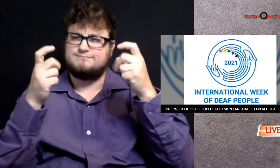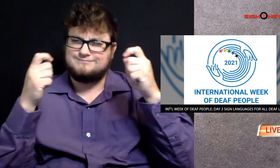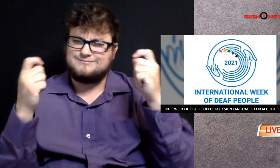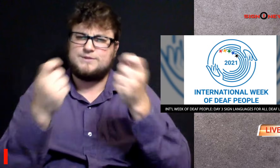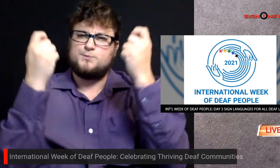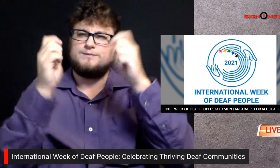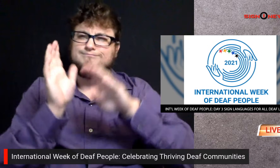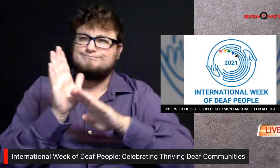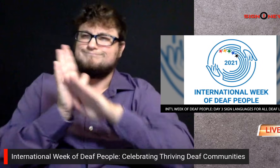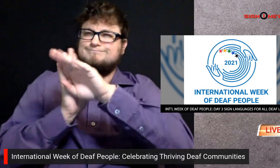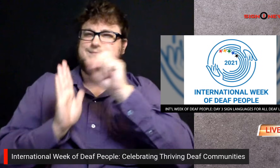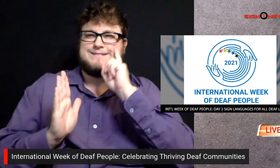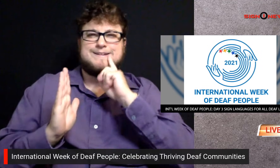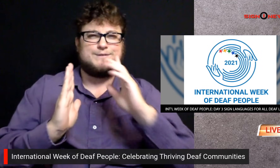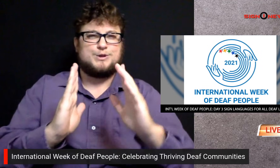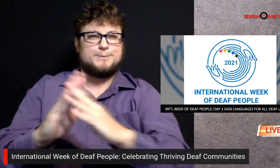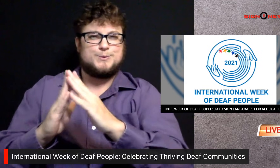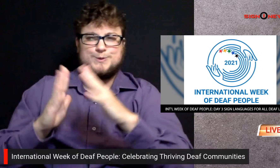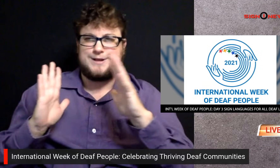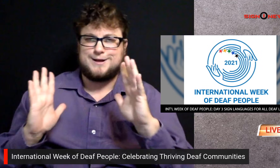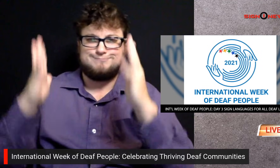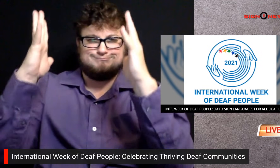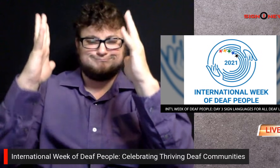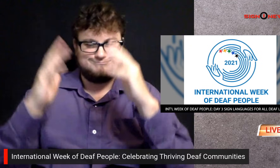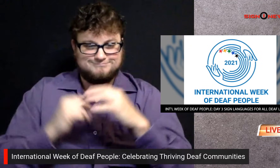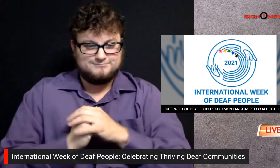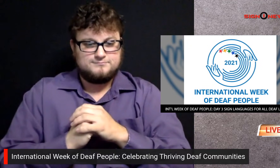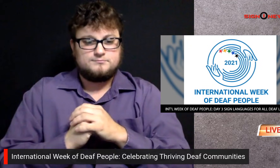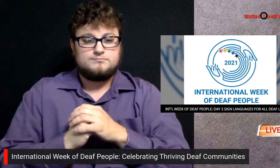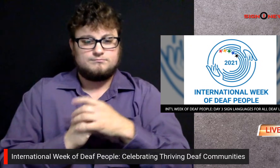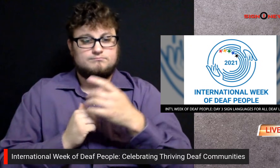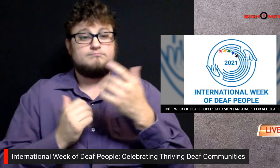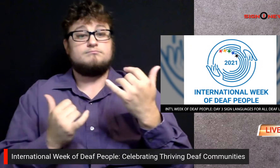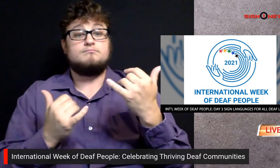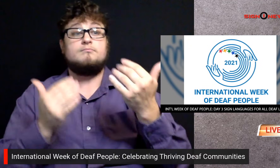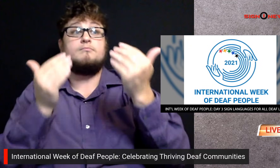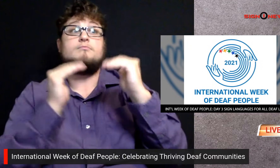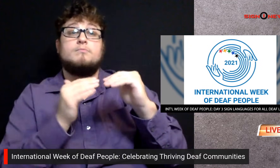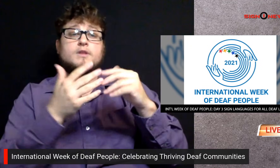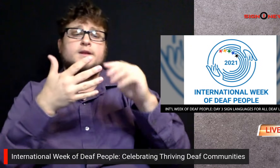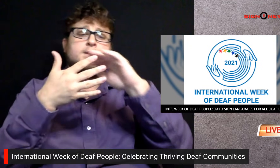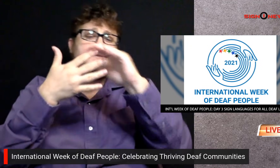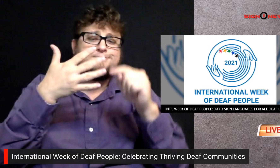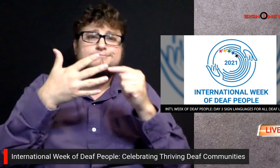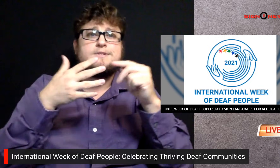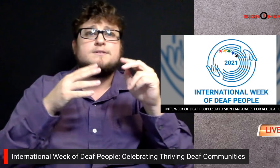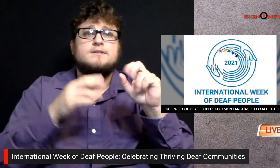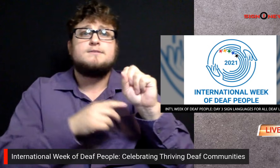september this year's theme this year's theme is celebrating thriving deaf communities